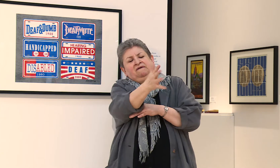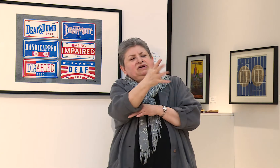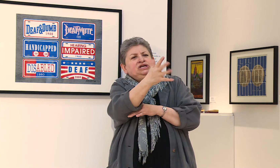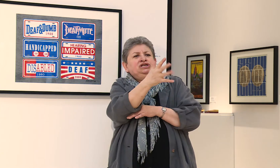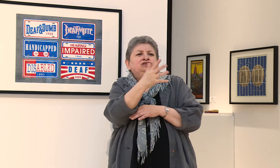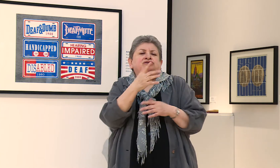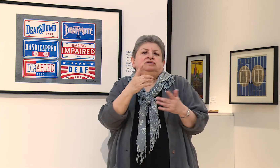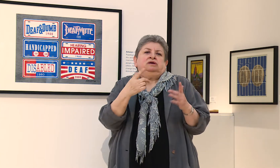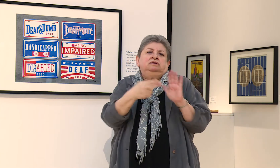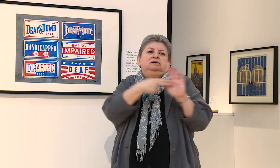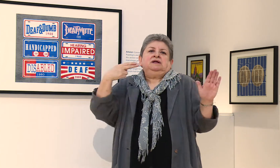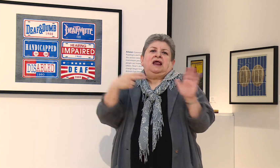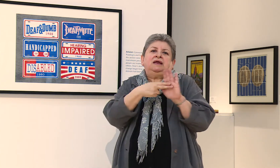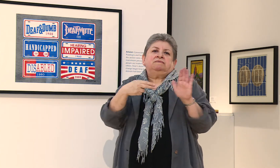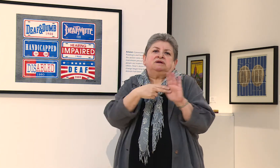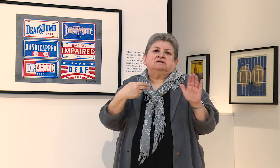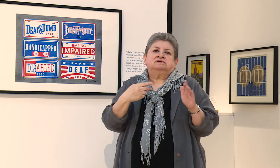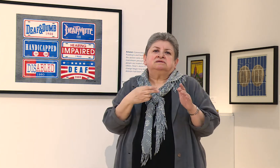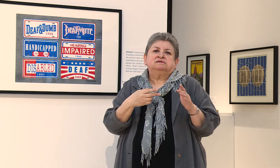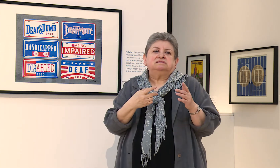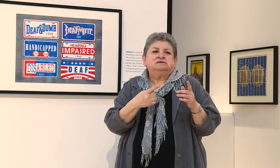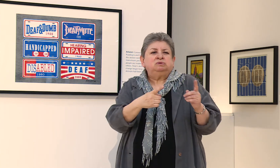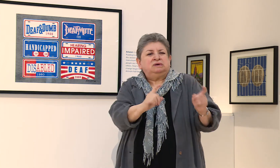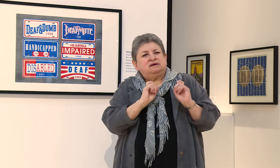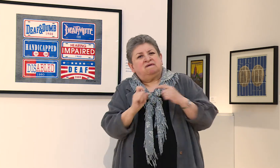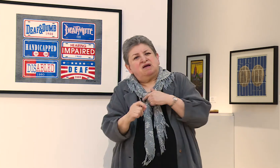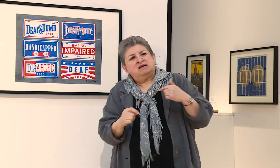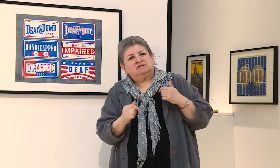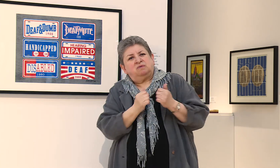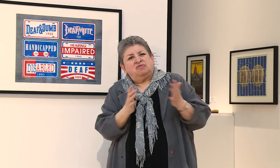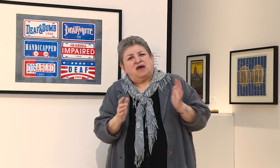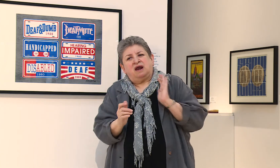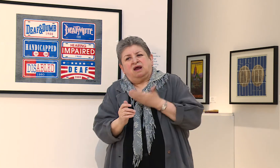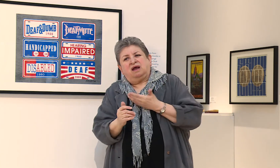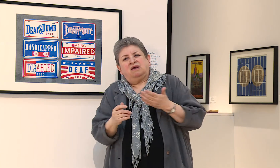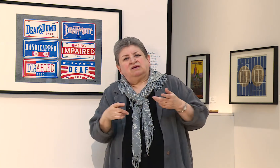This piece is to call out the hearing community,